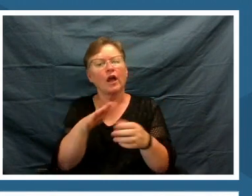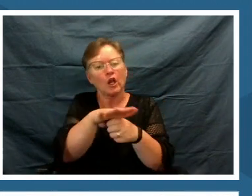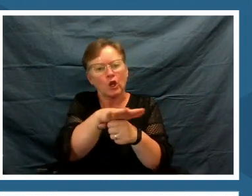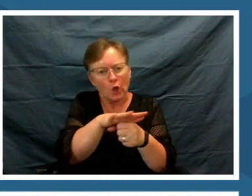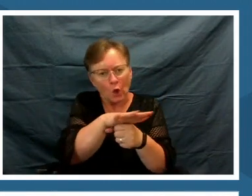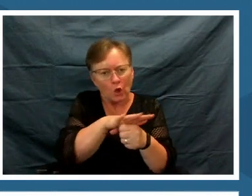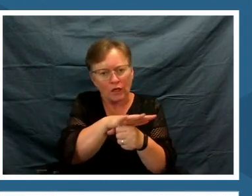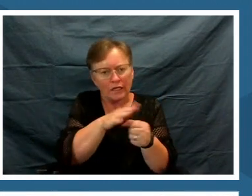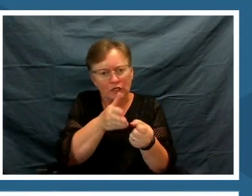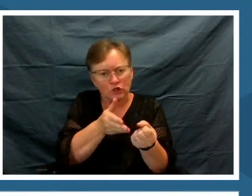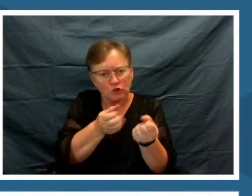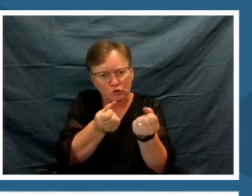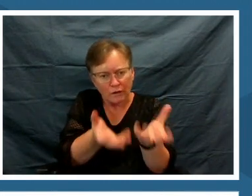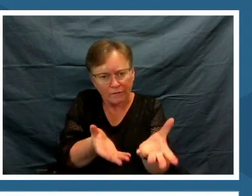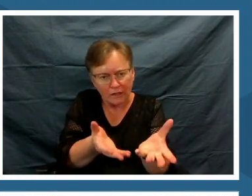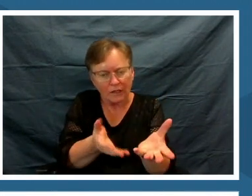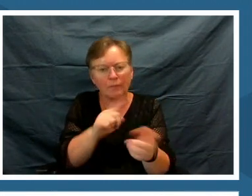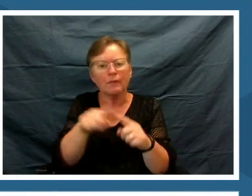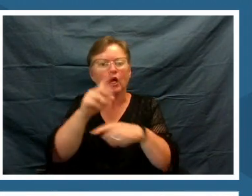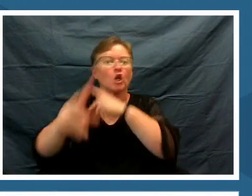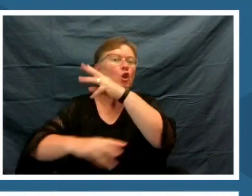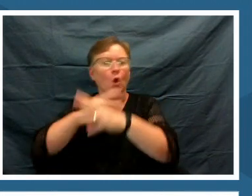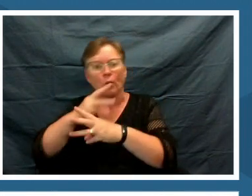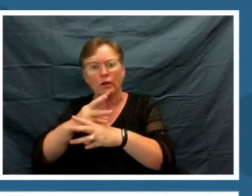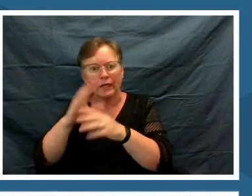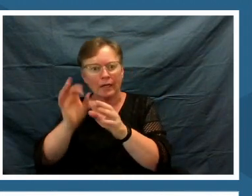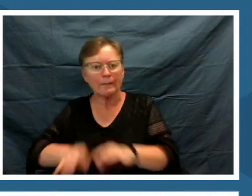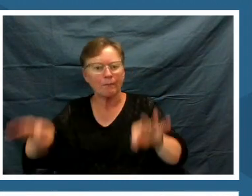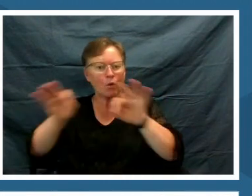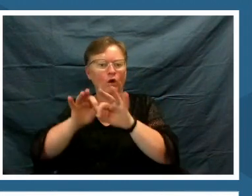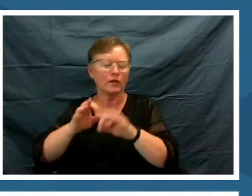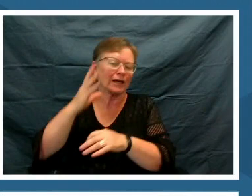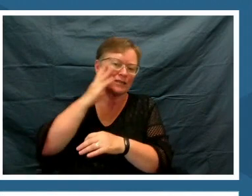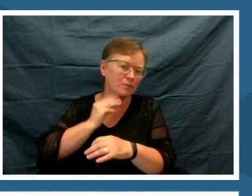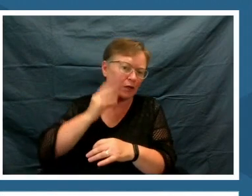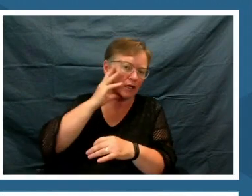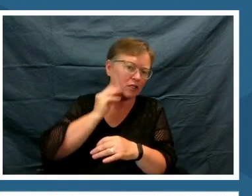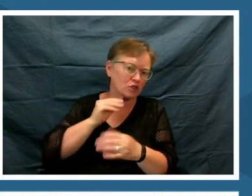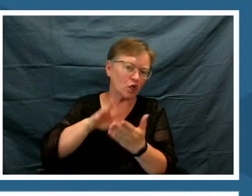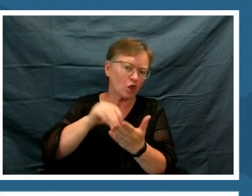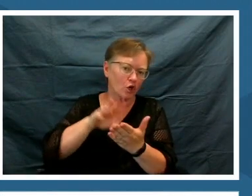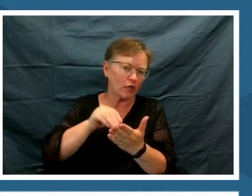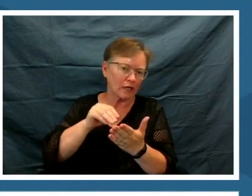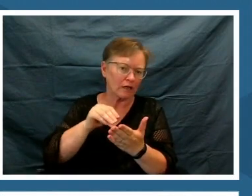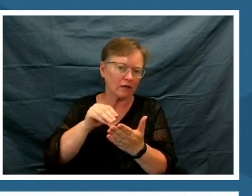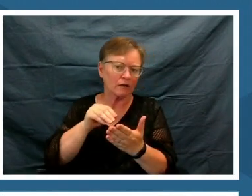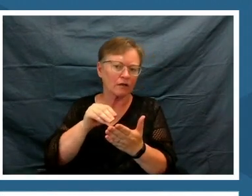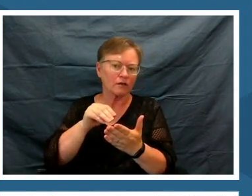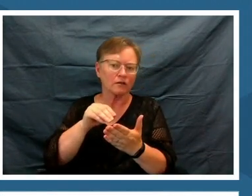and uh uh experiential uh learning experiences